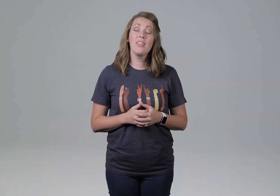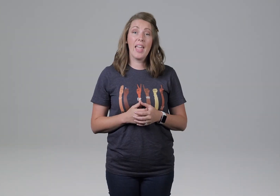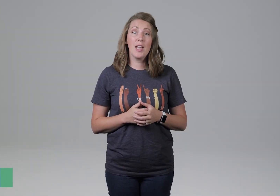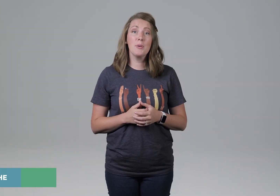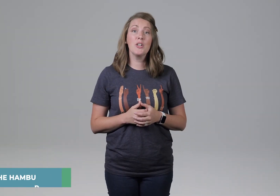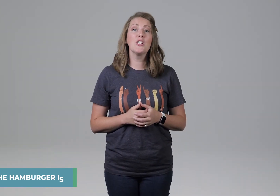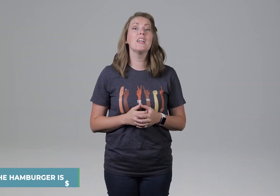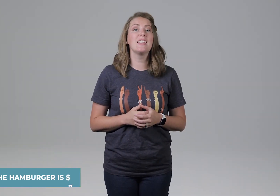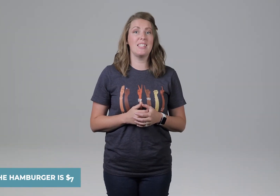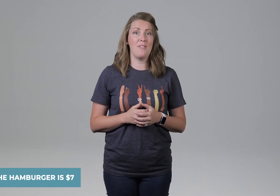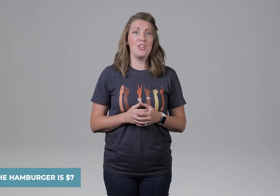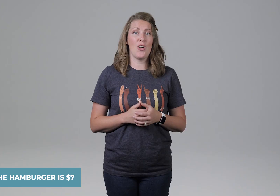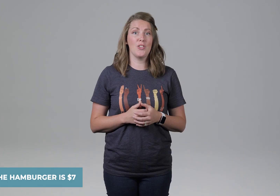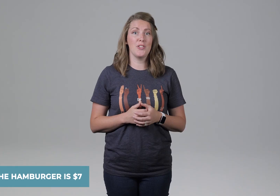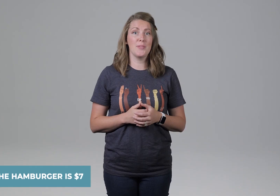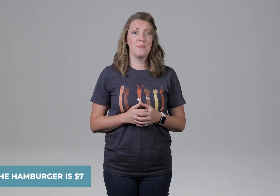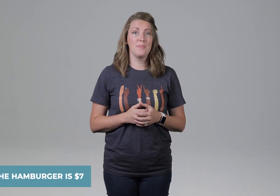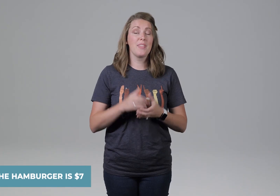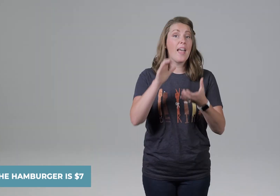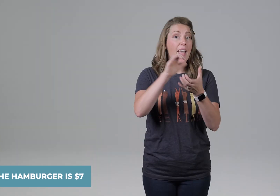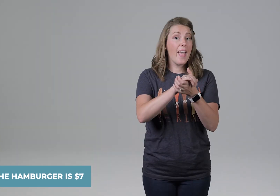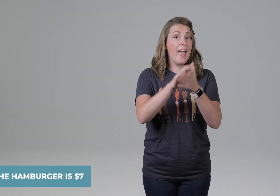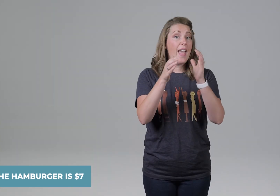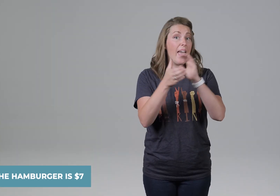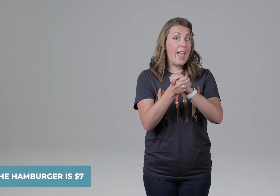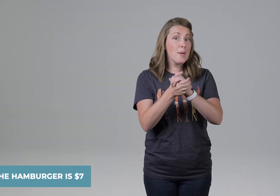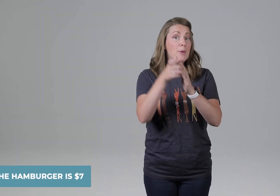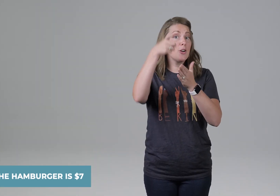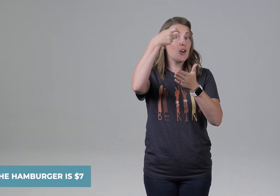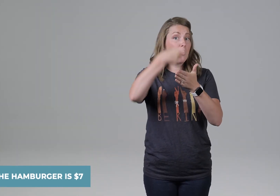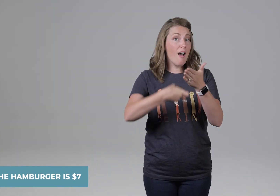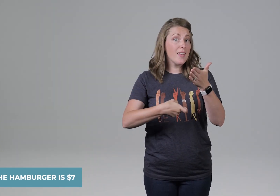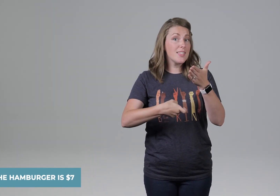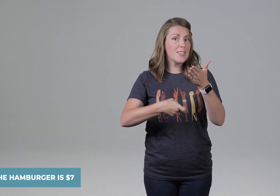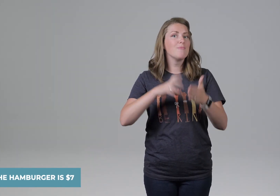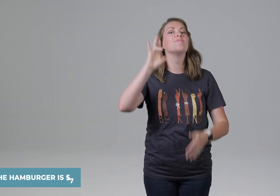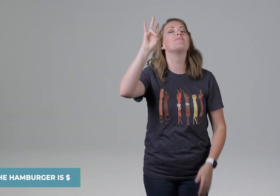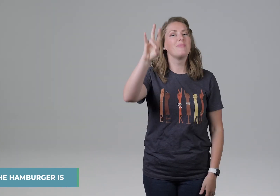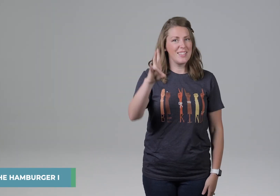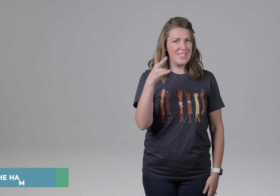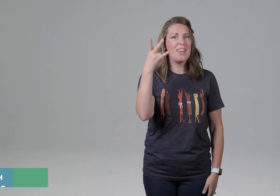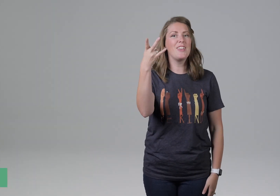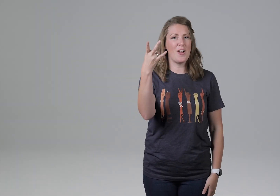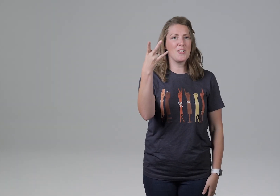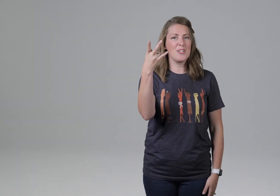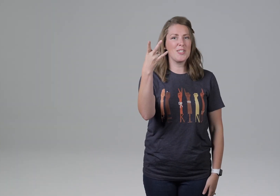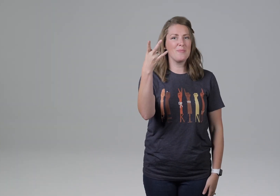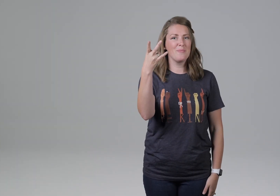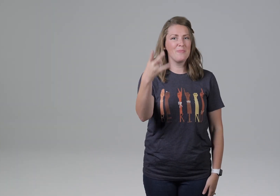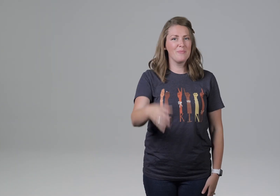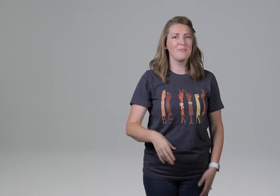The hamburger is seven dollars. 'Hamburger cost seven dollars.'